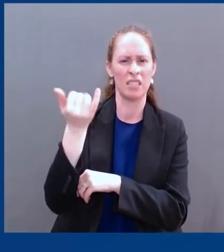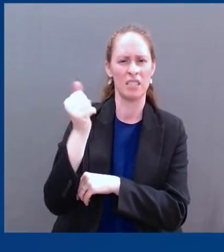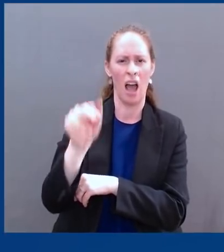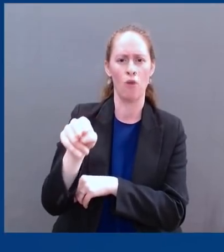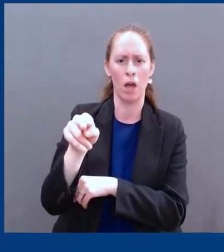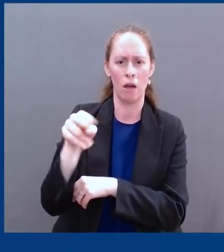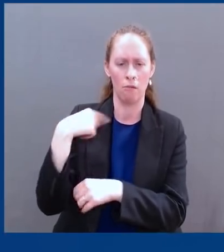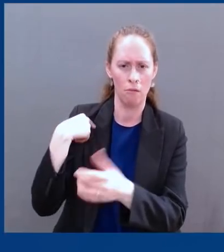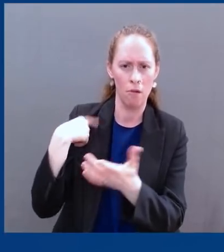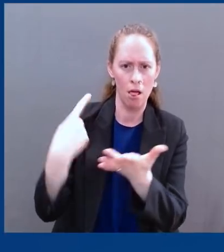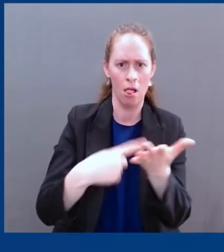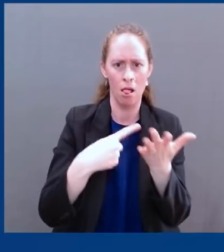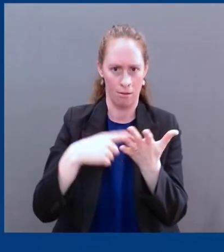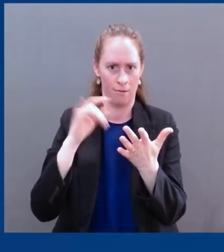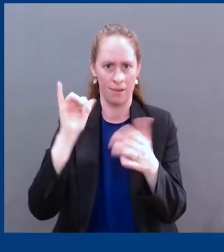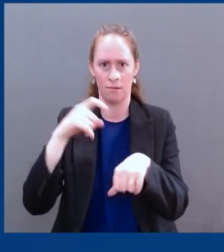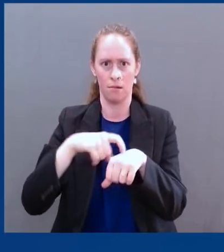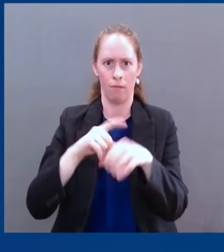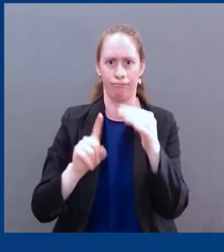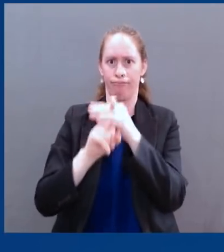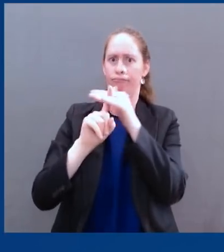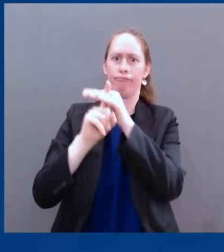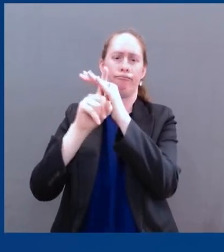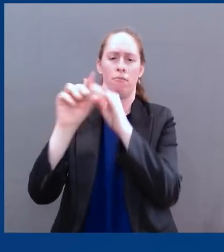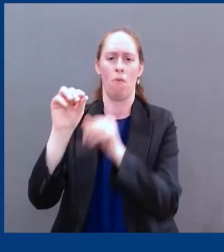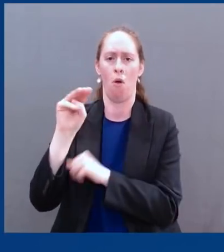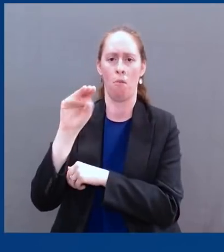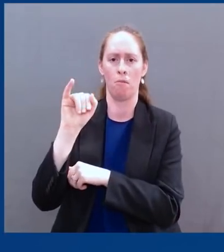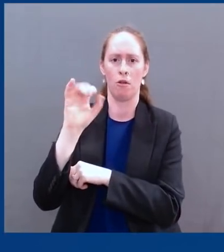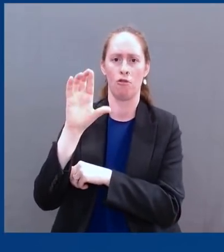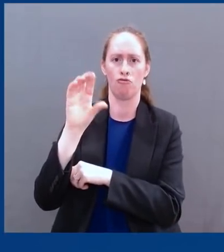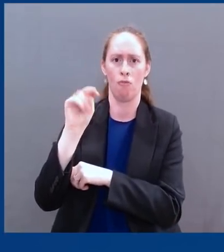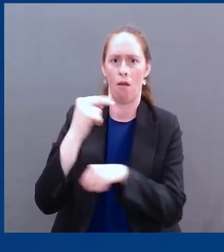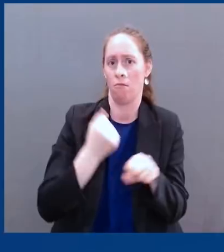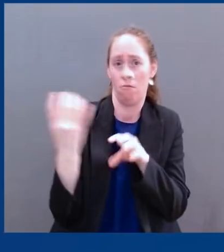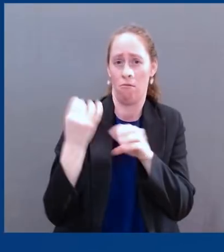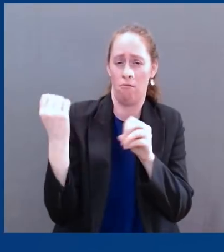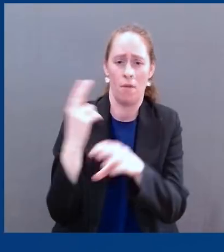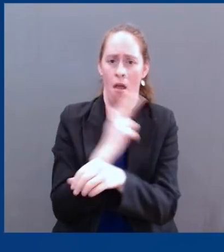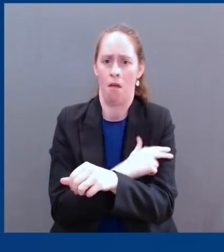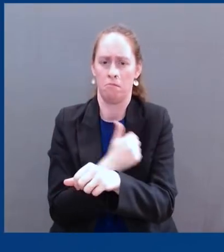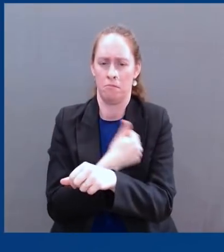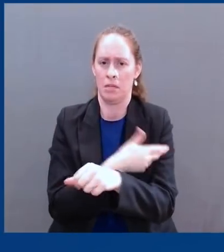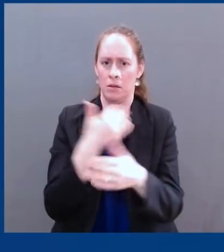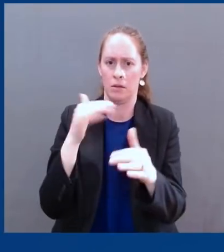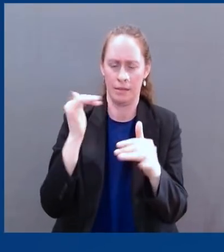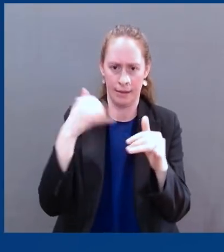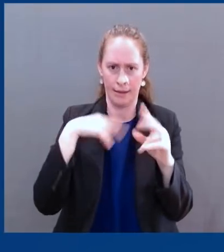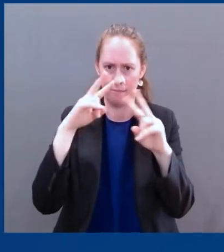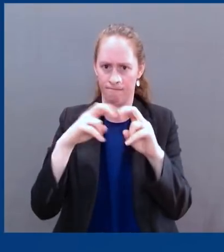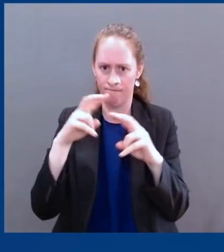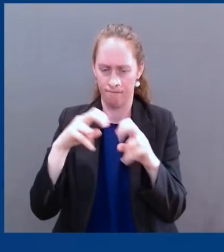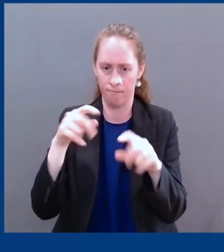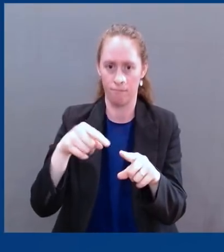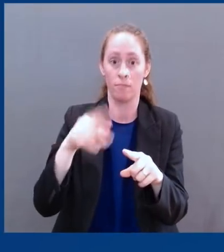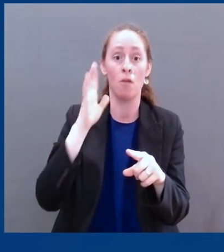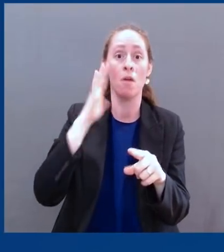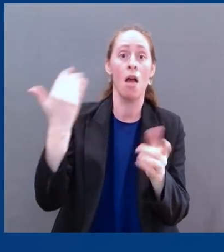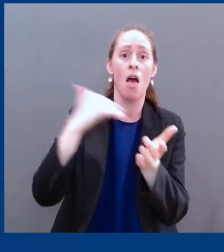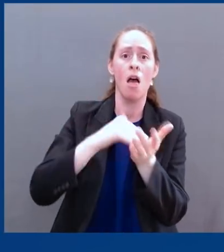and we had hospital capacity challenges really across the country. That reassessment is due next week again, and we are currently reviewing the data